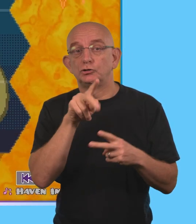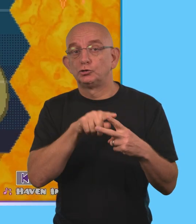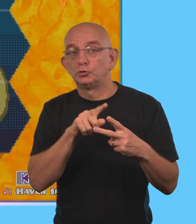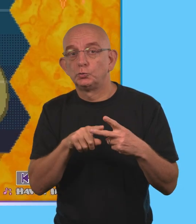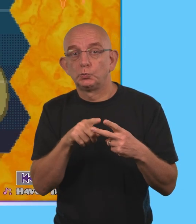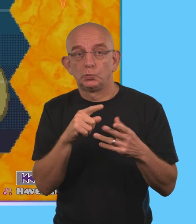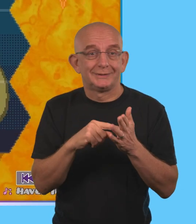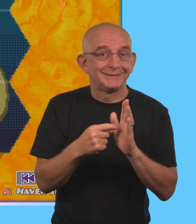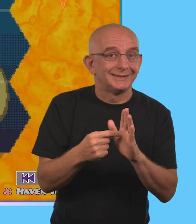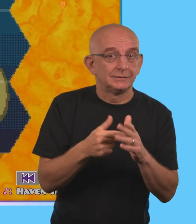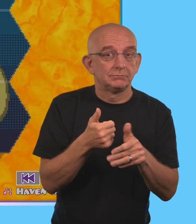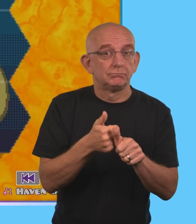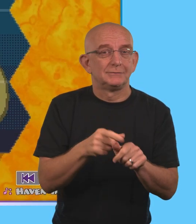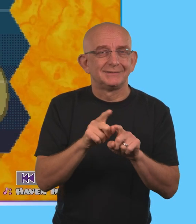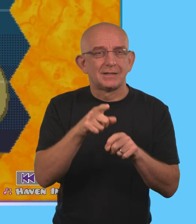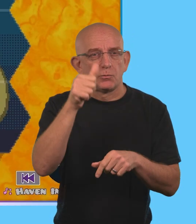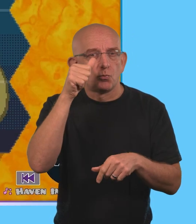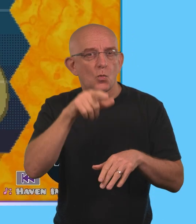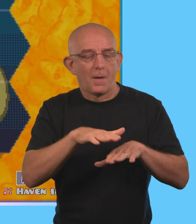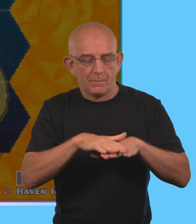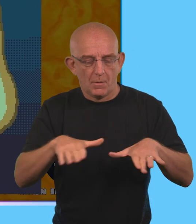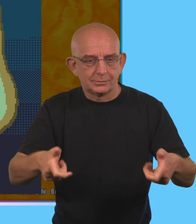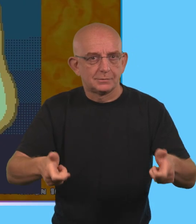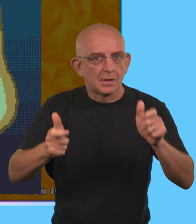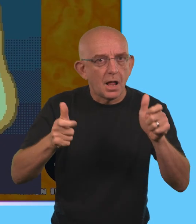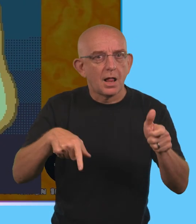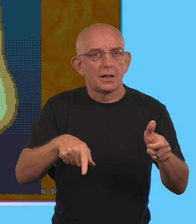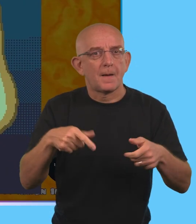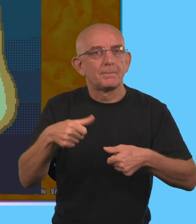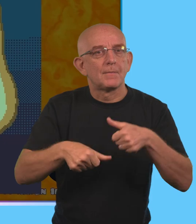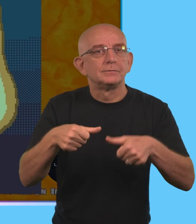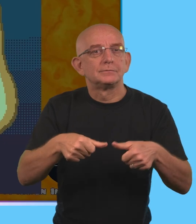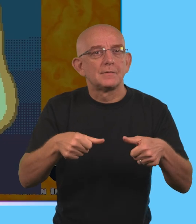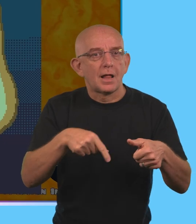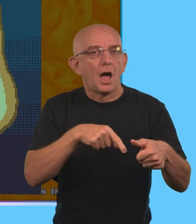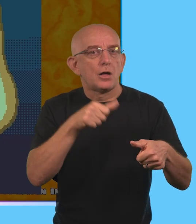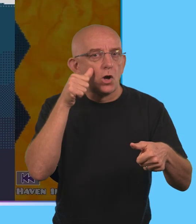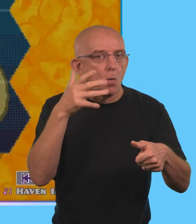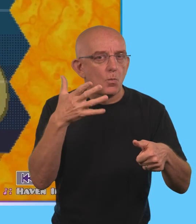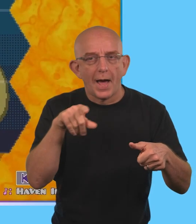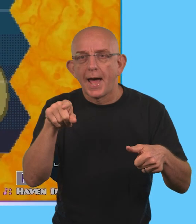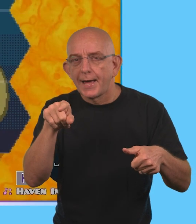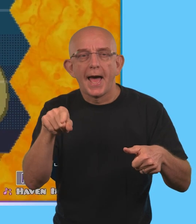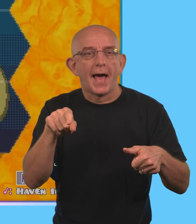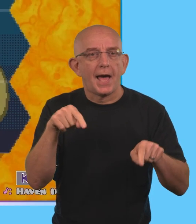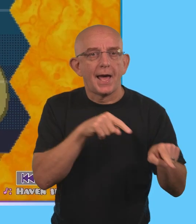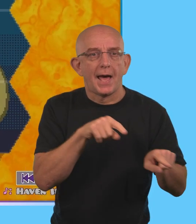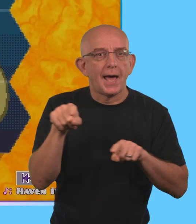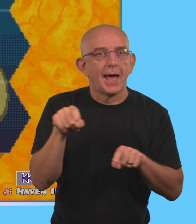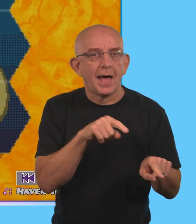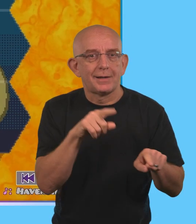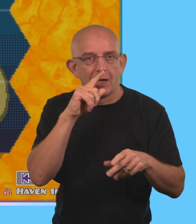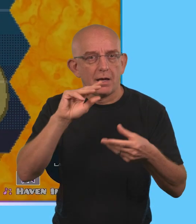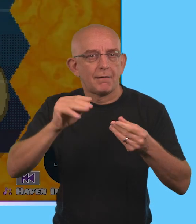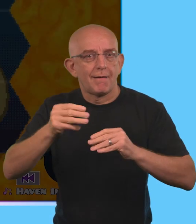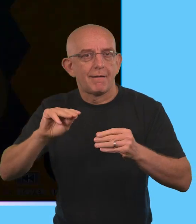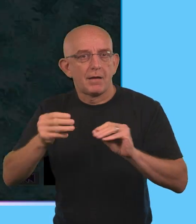You can view the full puzzle image at any time, like looking at the top of the box, and an incorrect piece will occasionally wiggle to catch your attention.